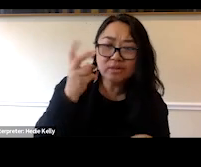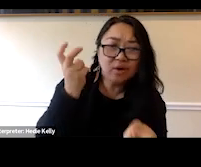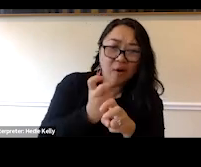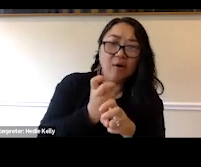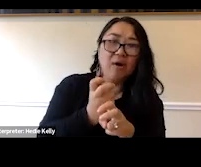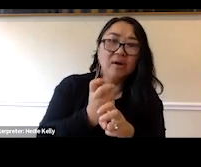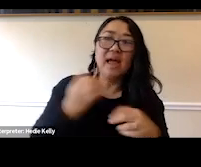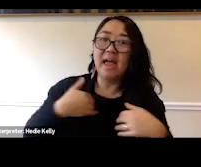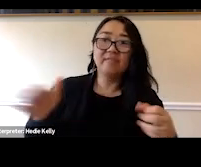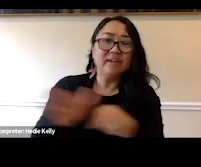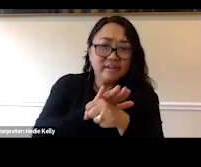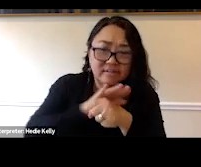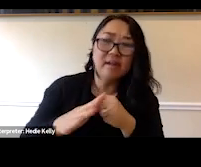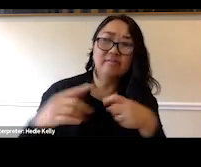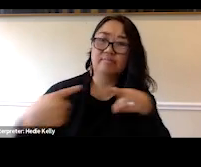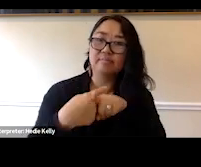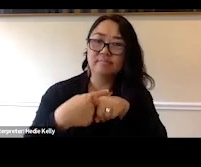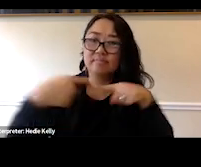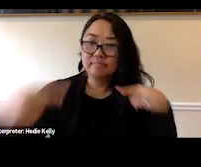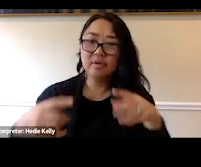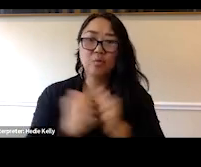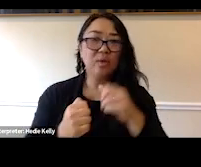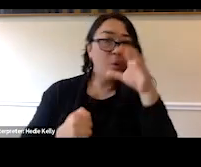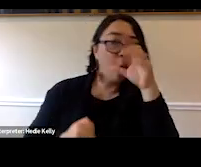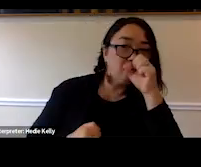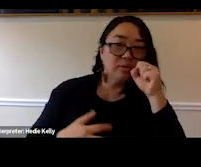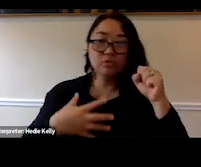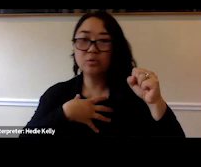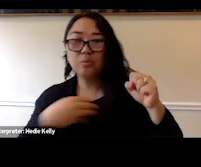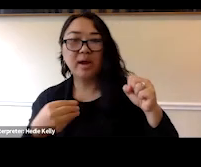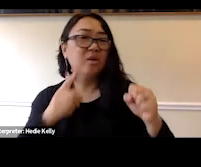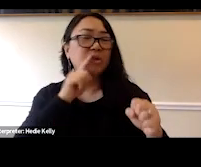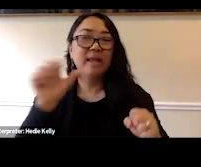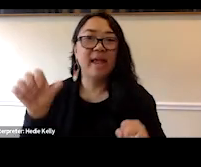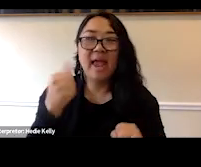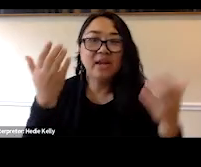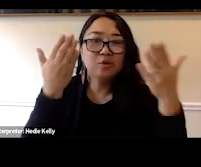orange and white at almost any darkness, you'd have to go pretty dark on the orange